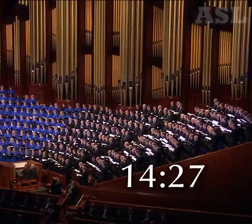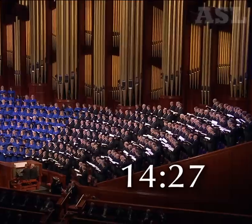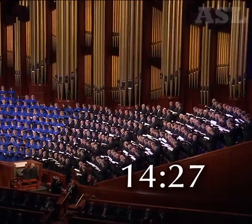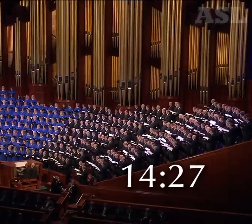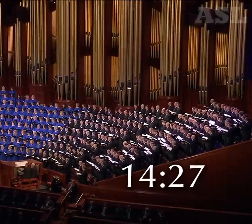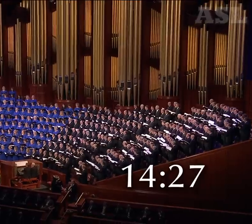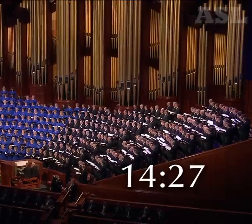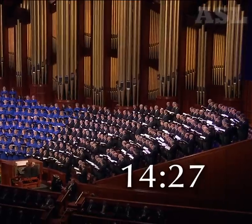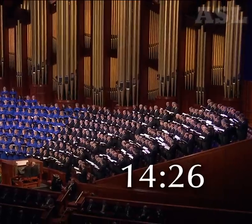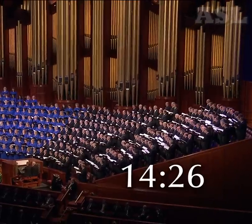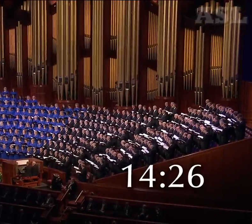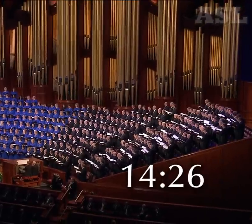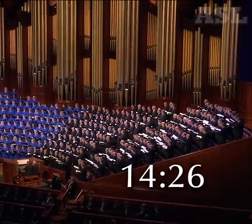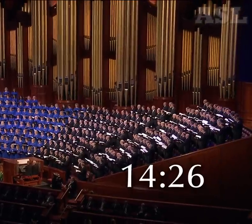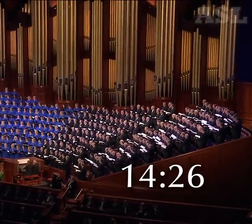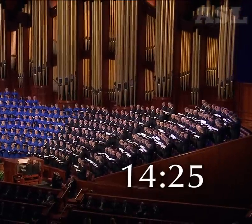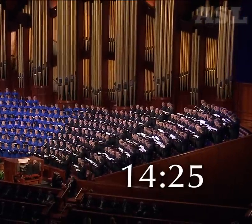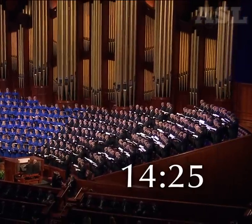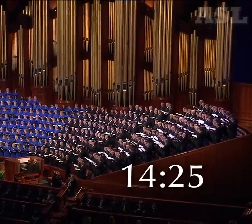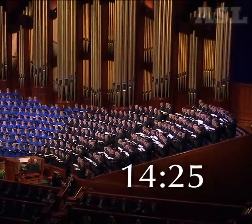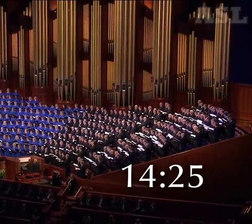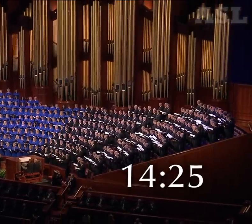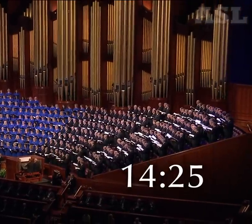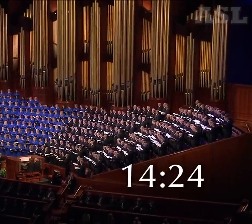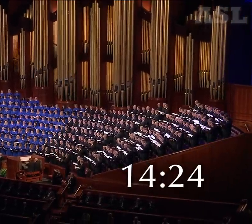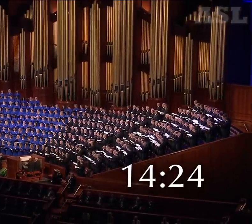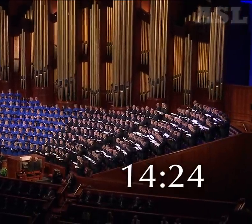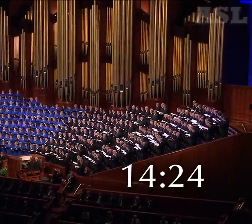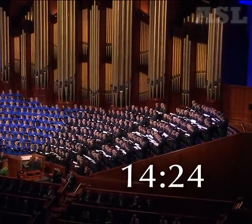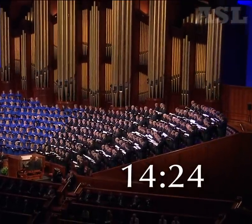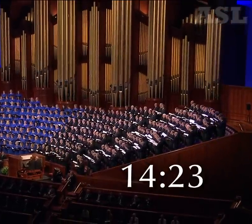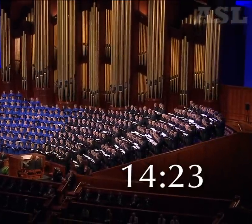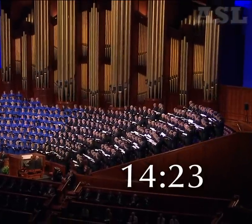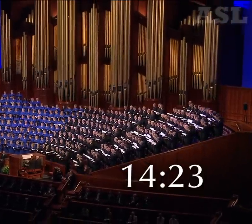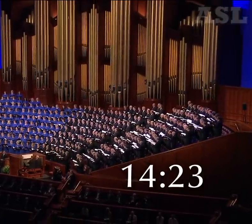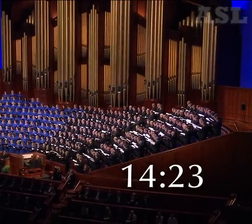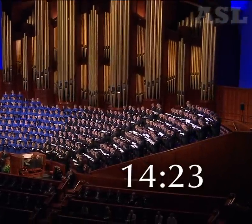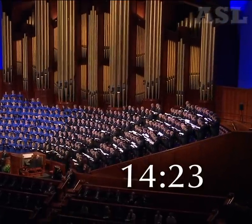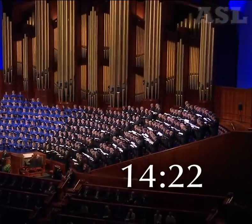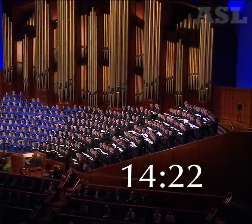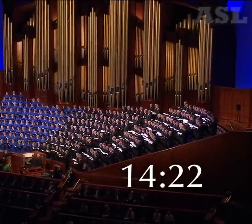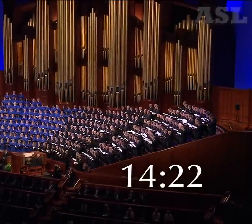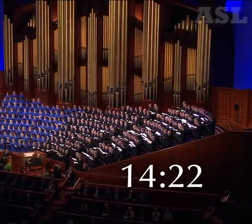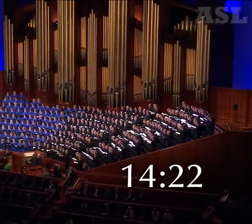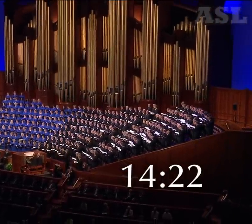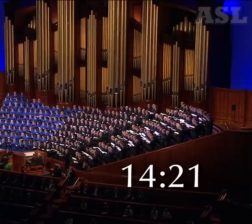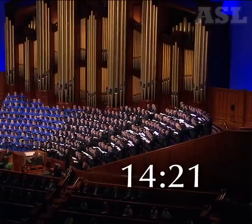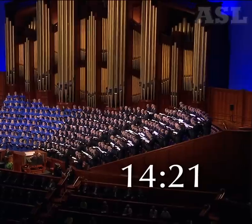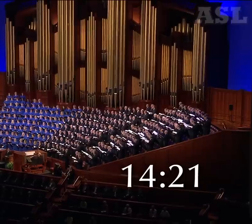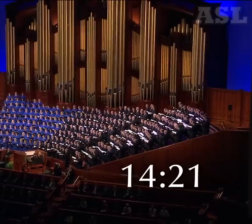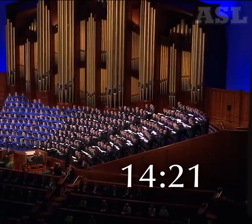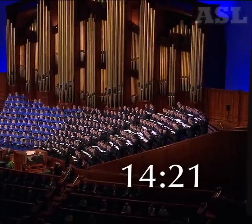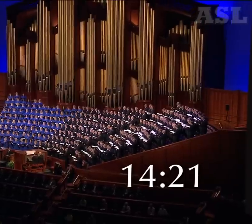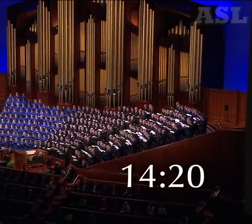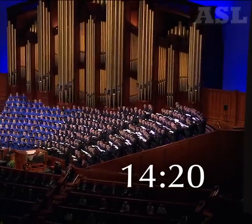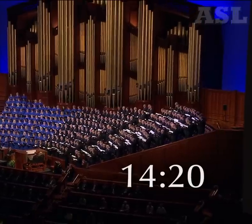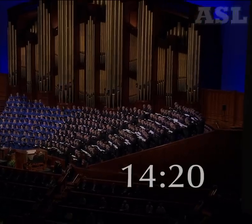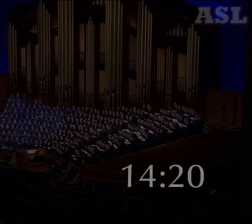CLOSED CAPTION CHANNEL OF THE CHURCH OF JESUS CHRIST OF LATTER-DAY SAINTS.